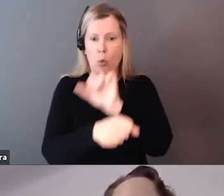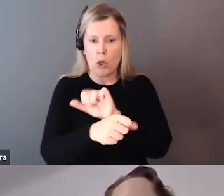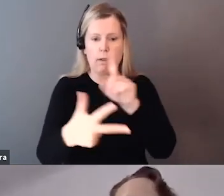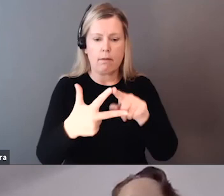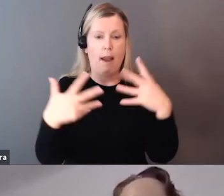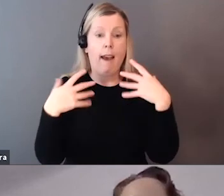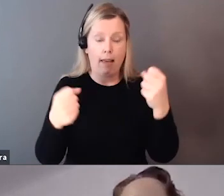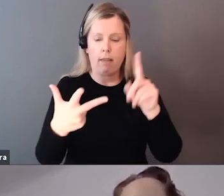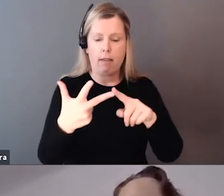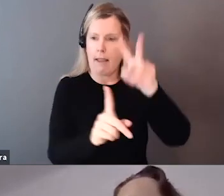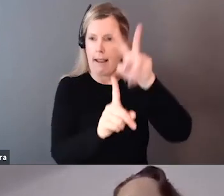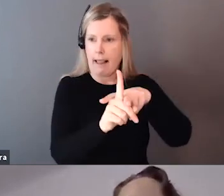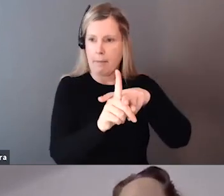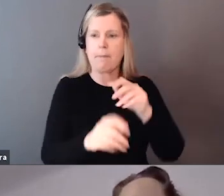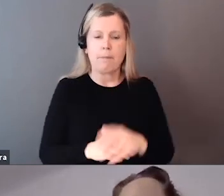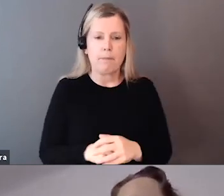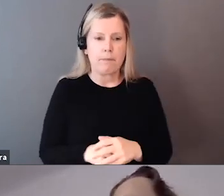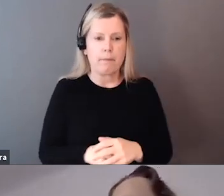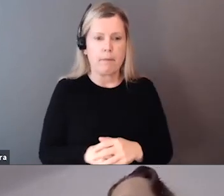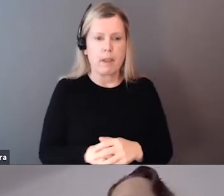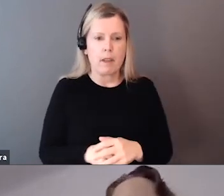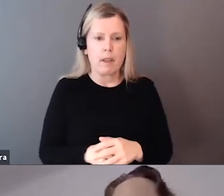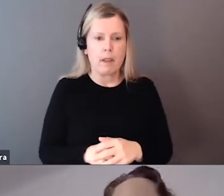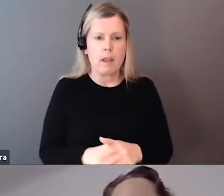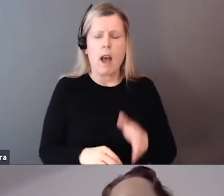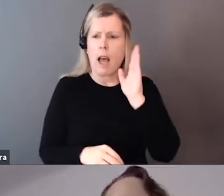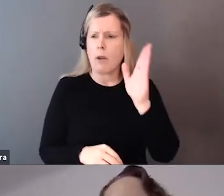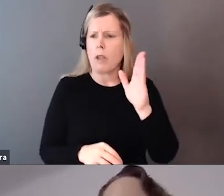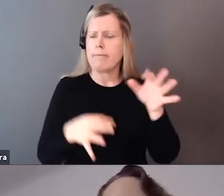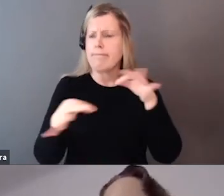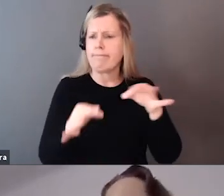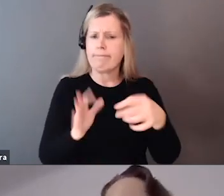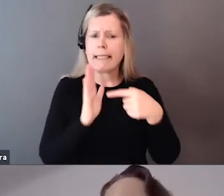And what I'm going to do is just walk you through an example in the work context, just to give you